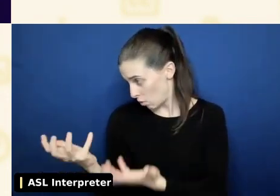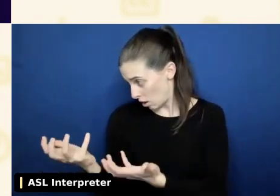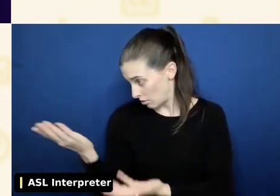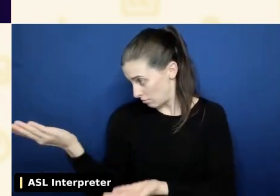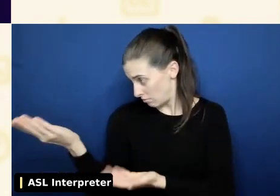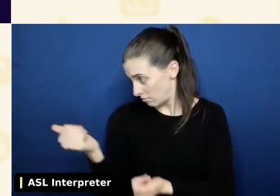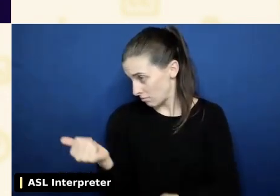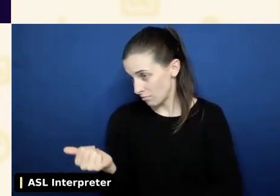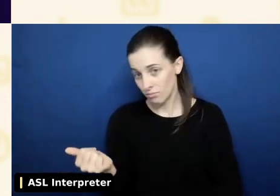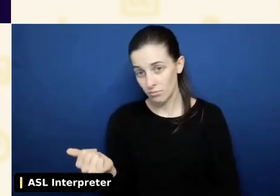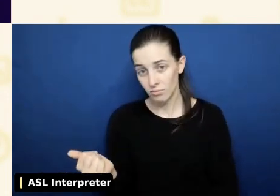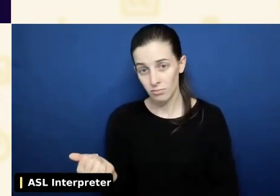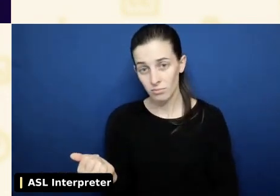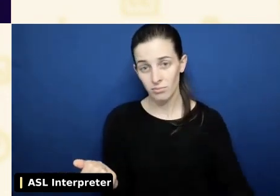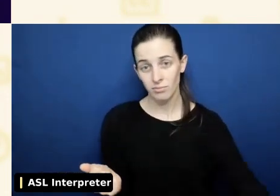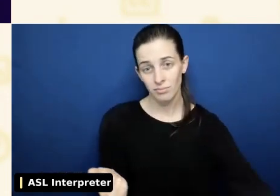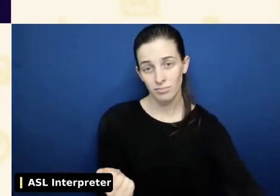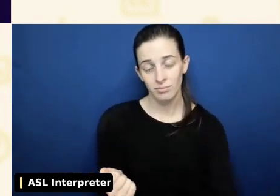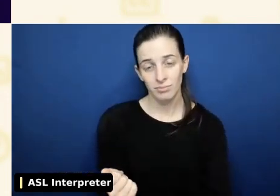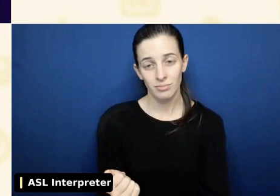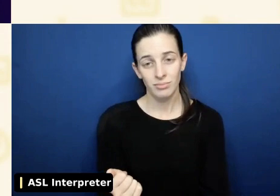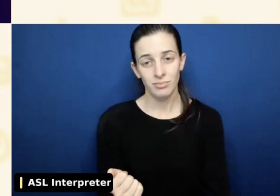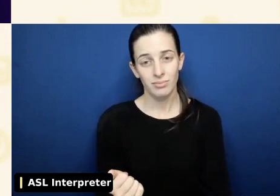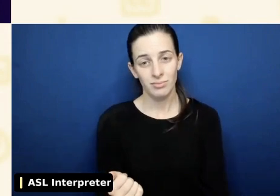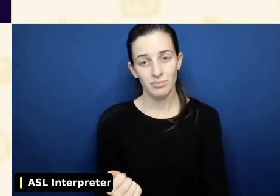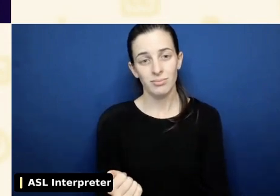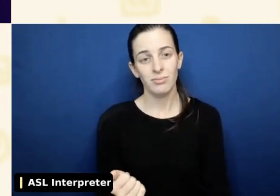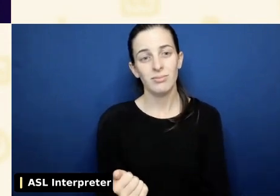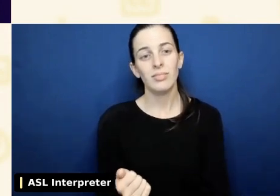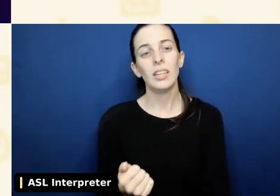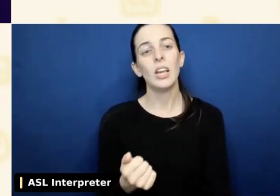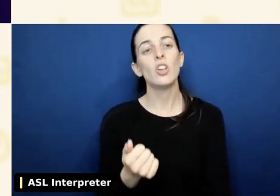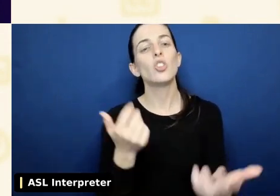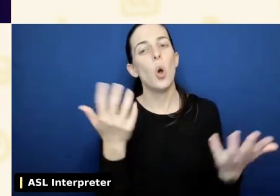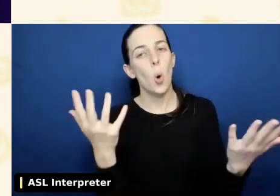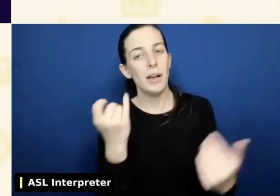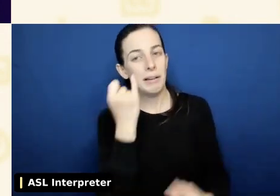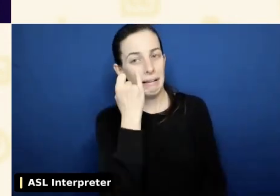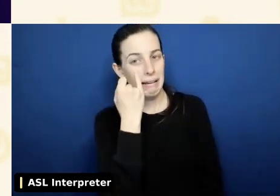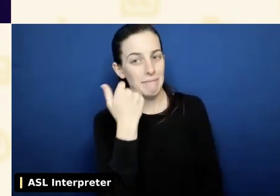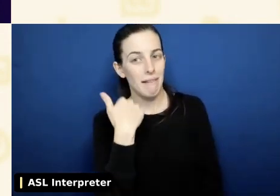So since I'm demoing the accessibility checkup plug-in here, if I have to go... Right now, this is the editor.